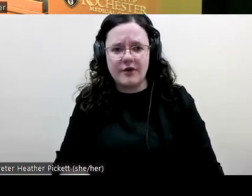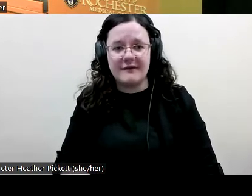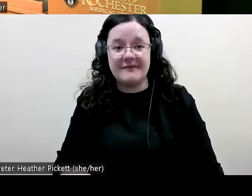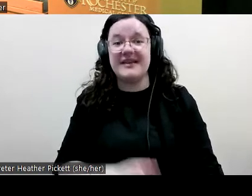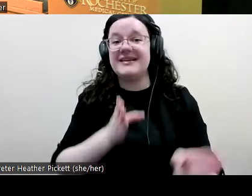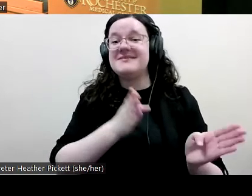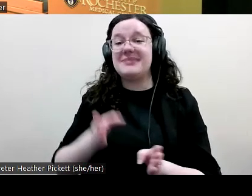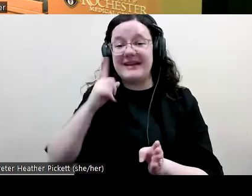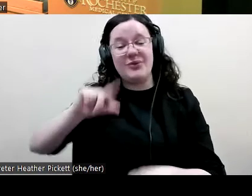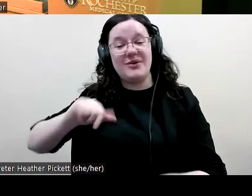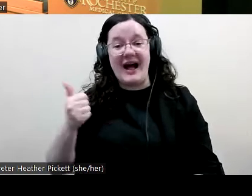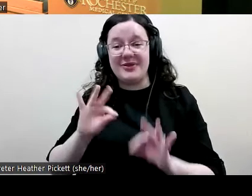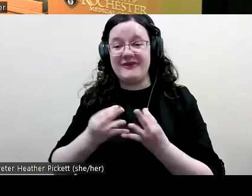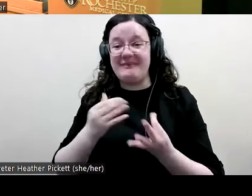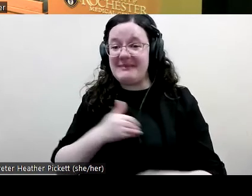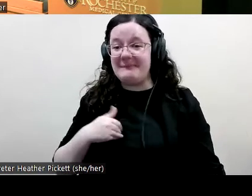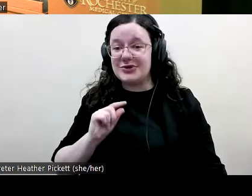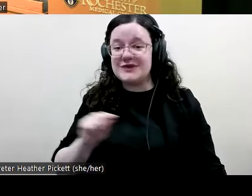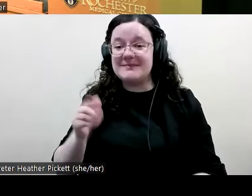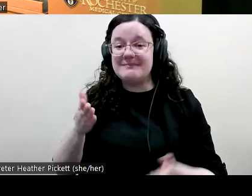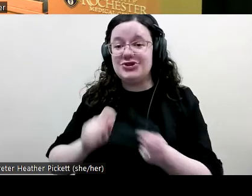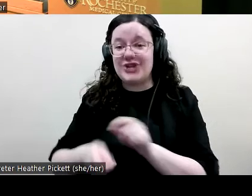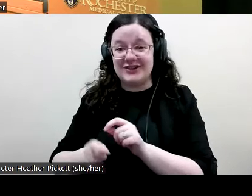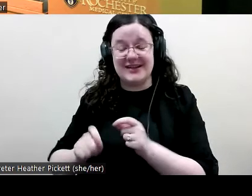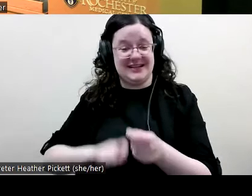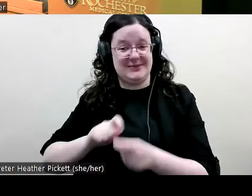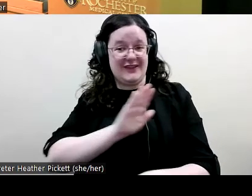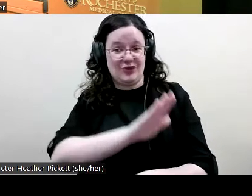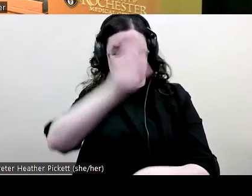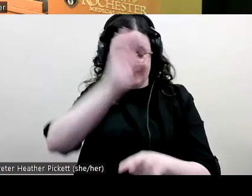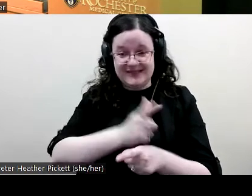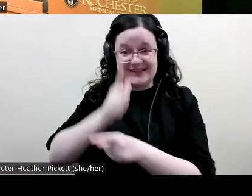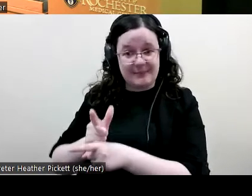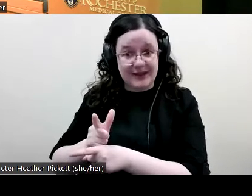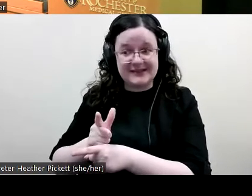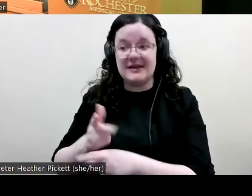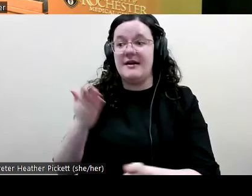changed um especially siblings um and so maybe because you've spent so much money on treatment